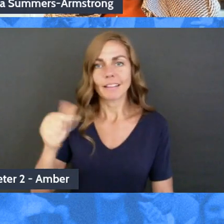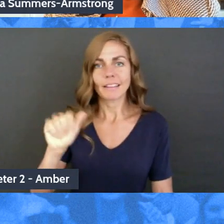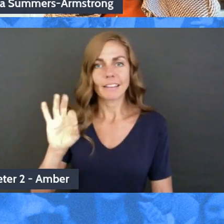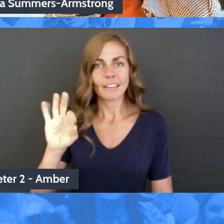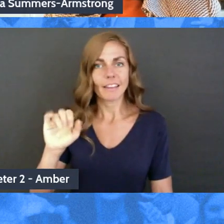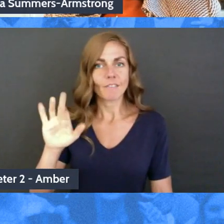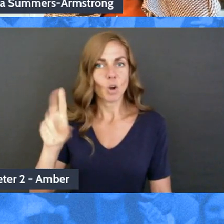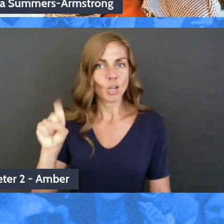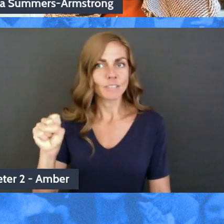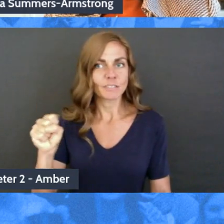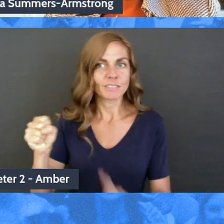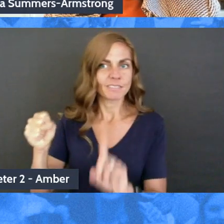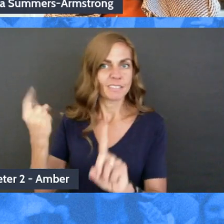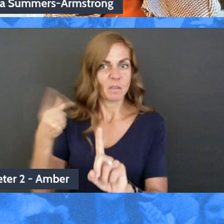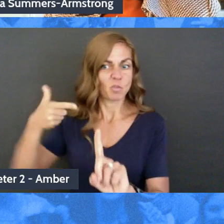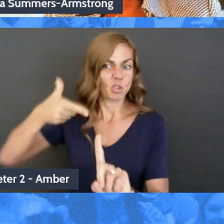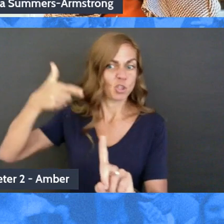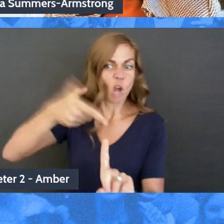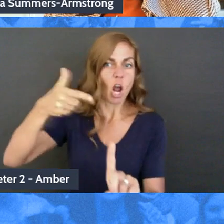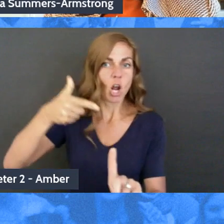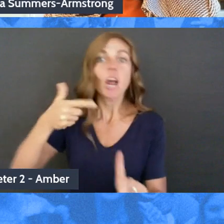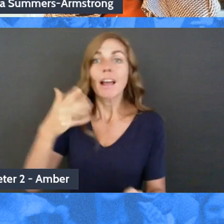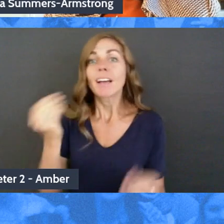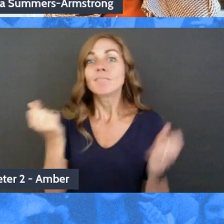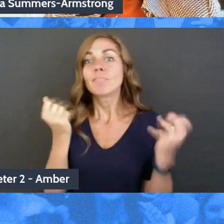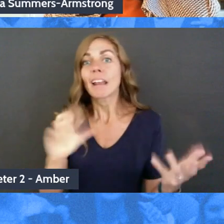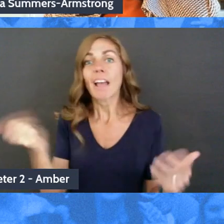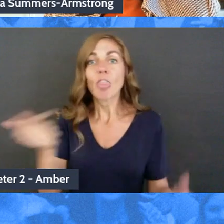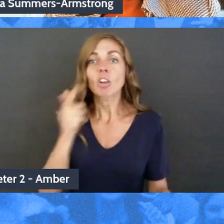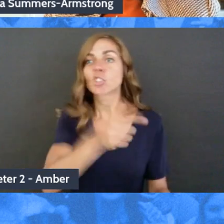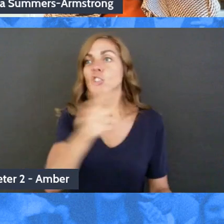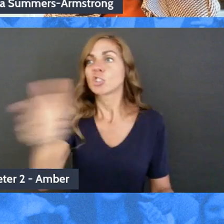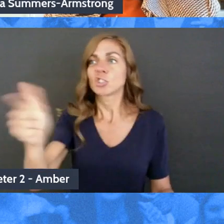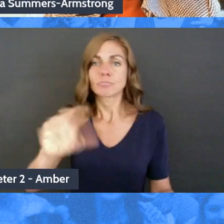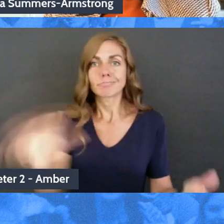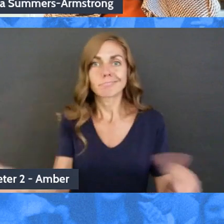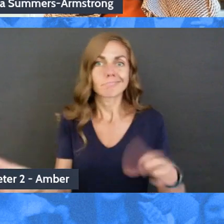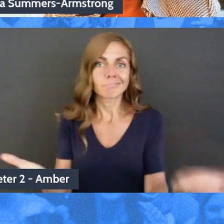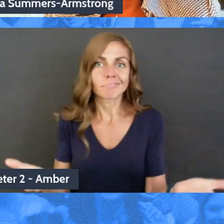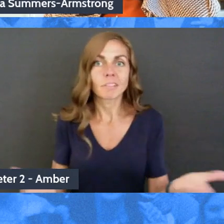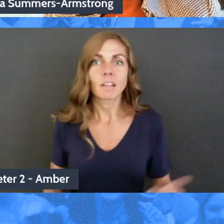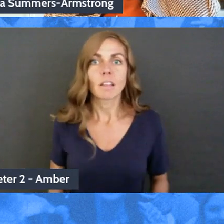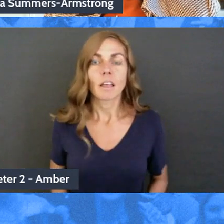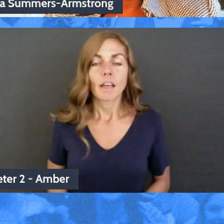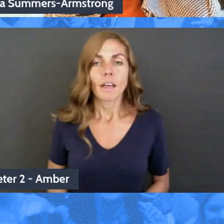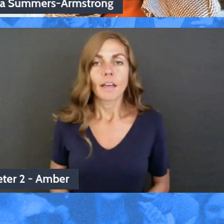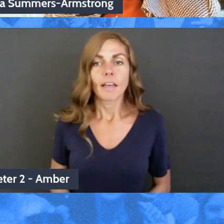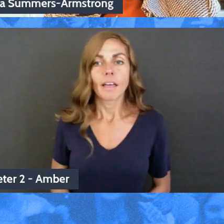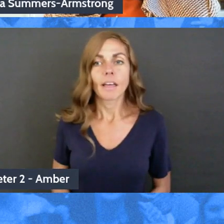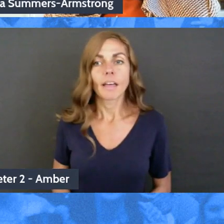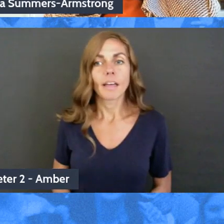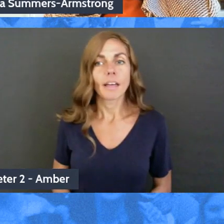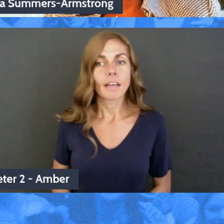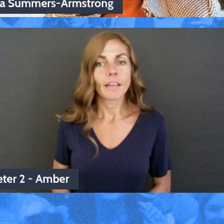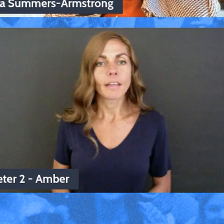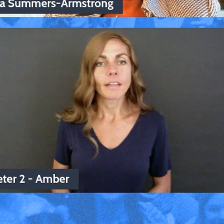and a lot of other people were shot and were killed. And I learned about that news